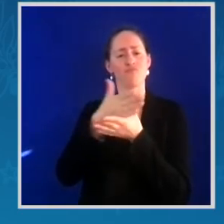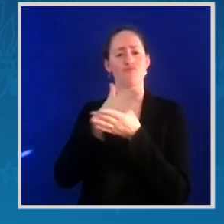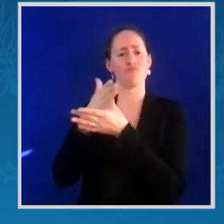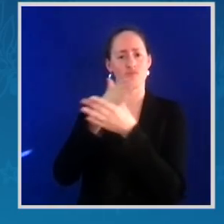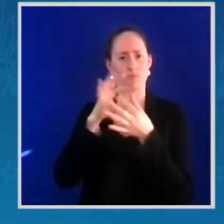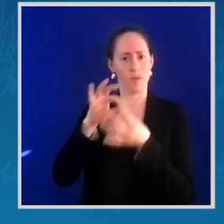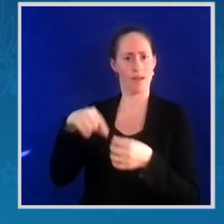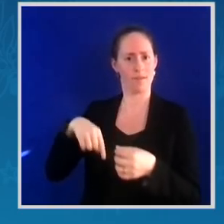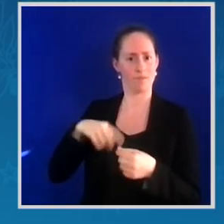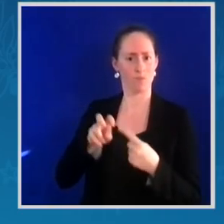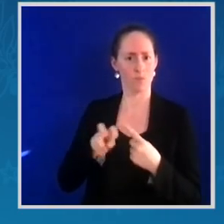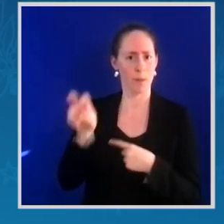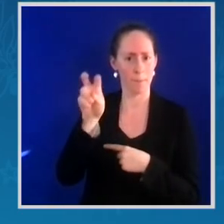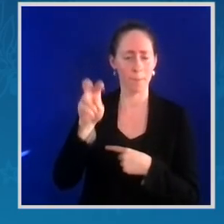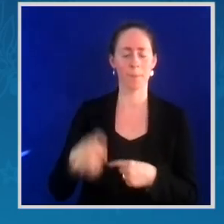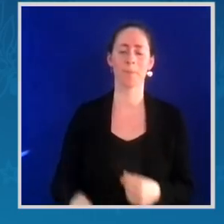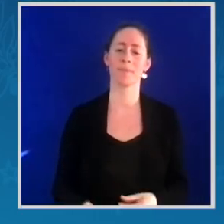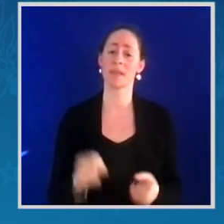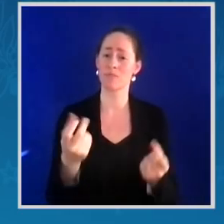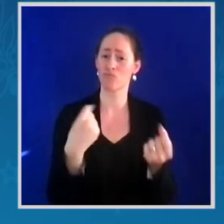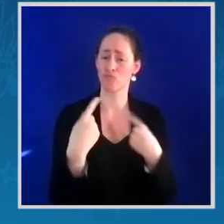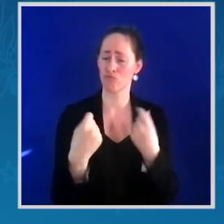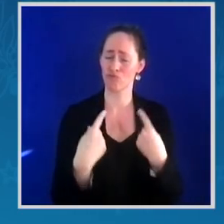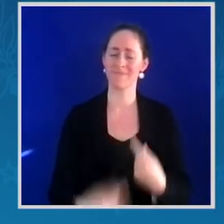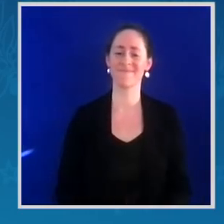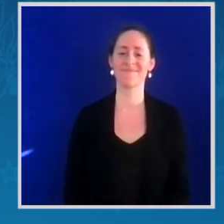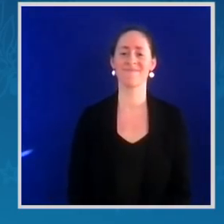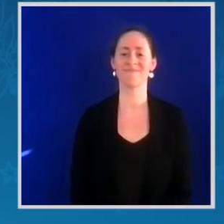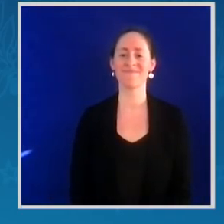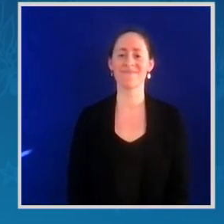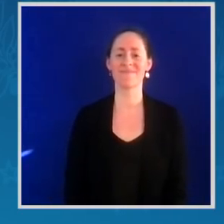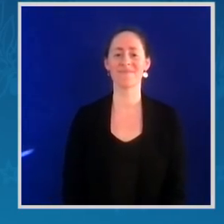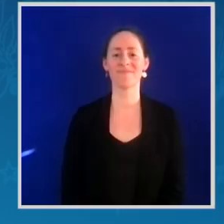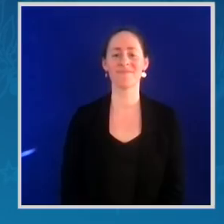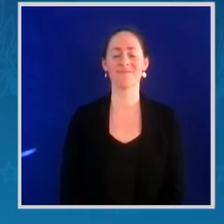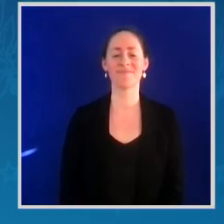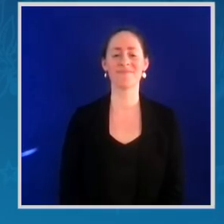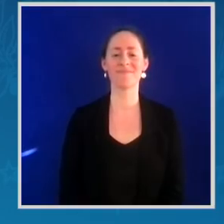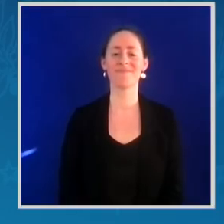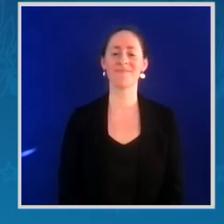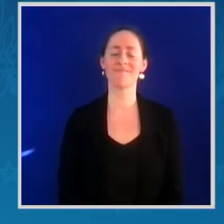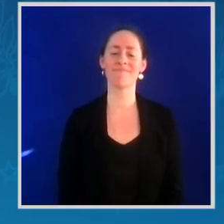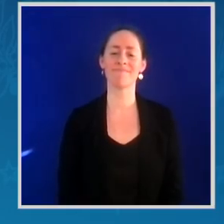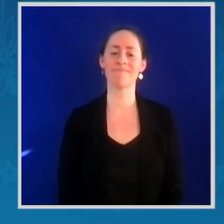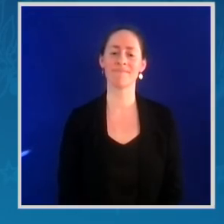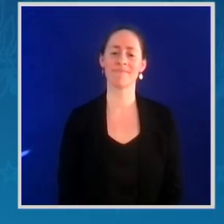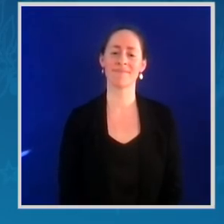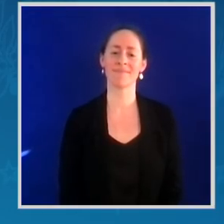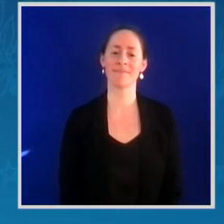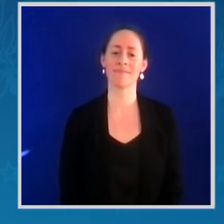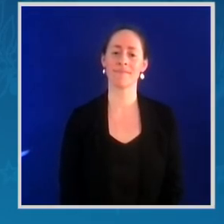As I have been both in Guatemala and here in Mexico over the last two days,